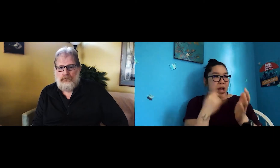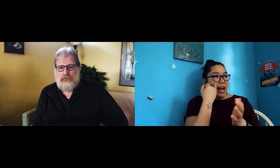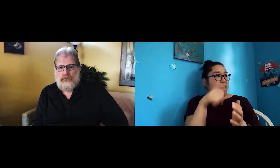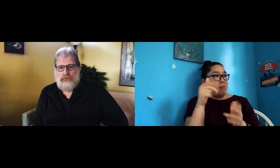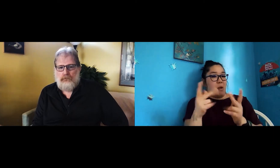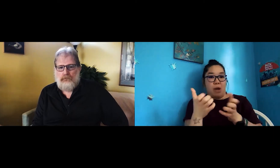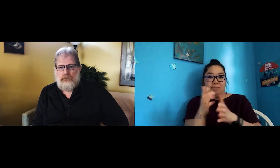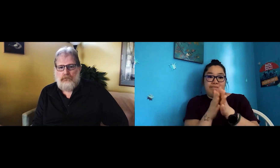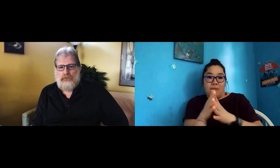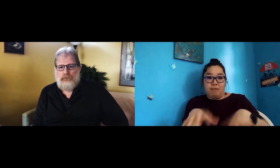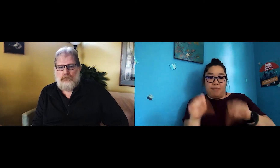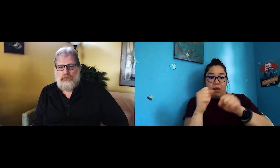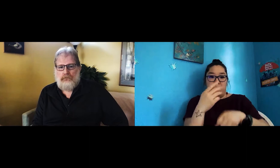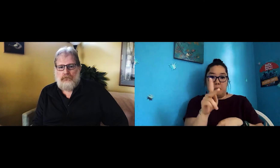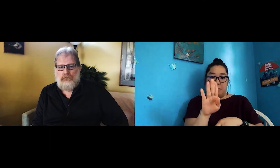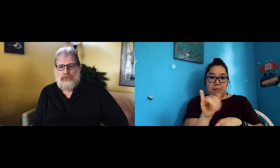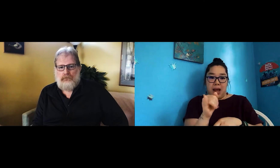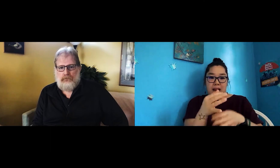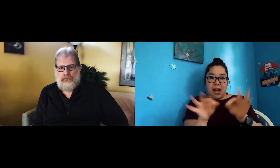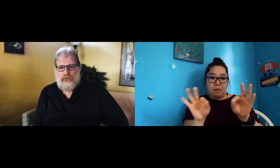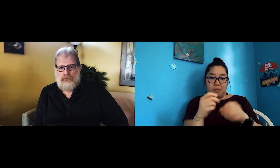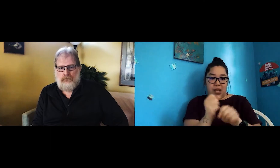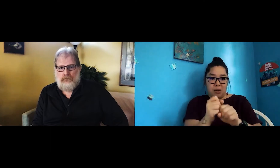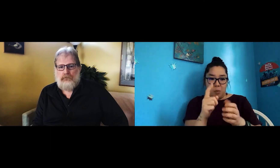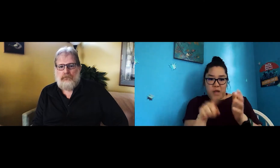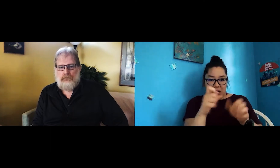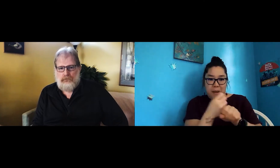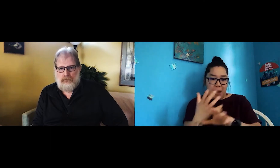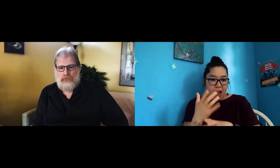If someone wants to produce a bilingual production, what should they prepare for?